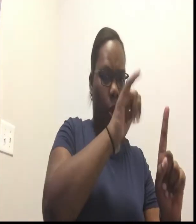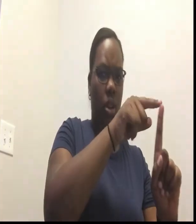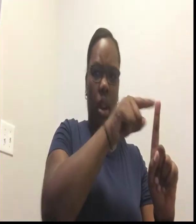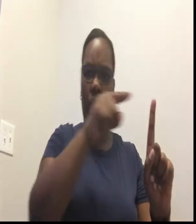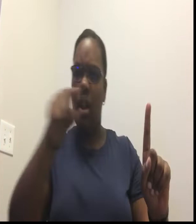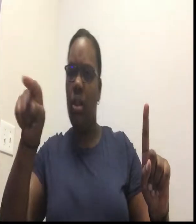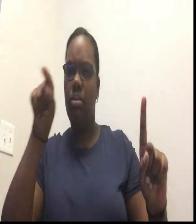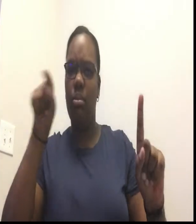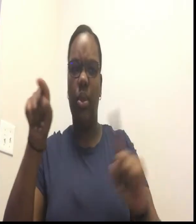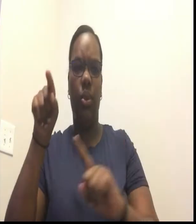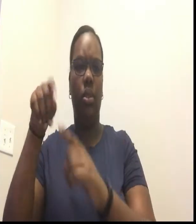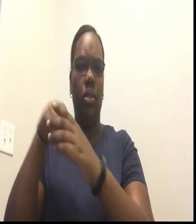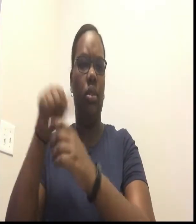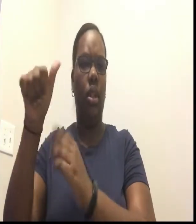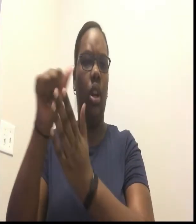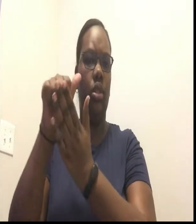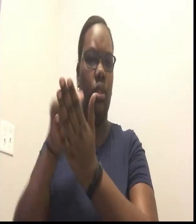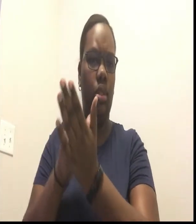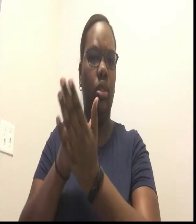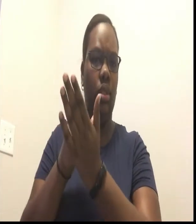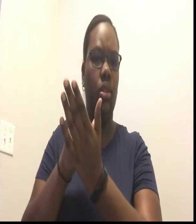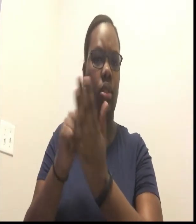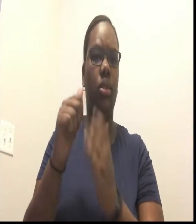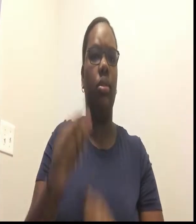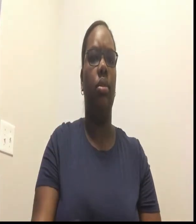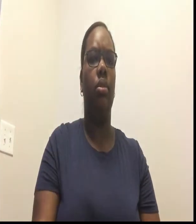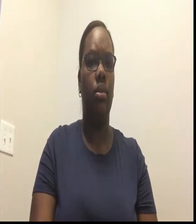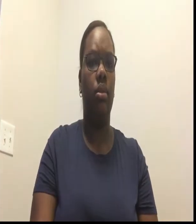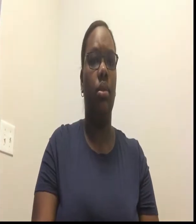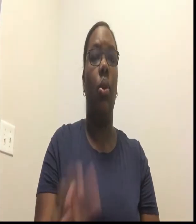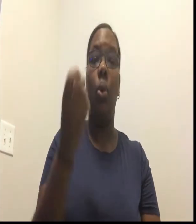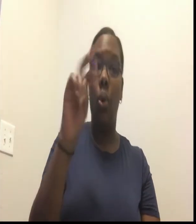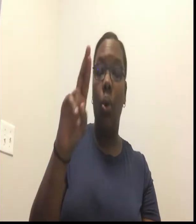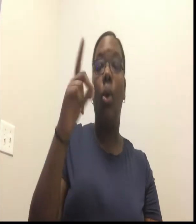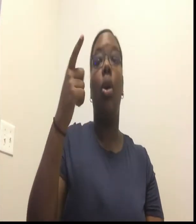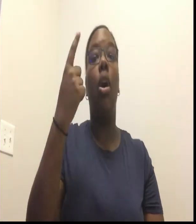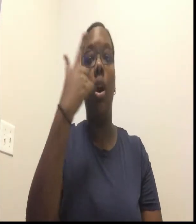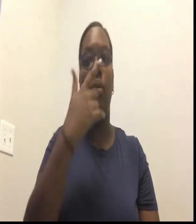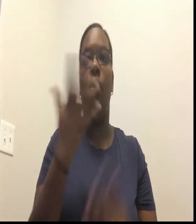So how is a meeting conducted?